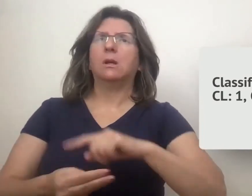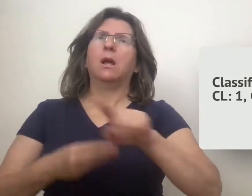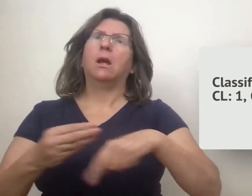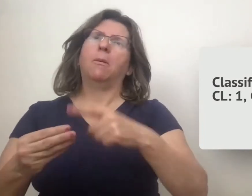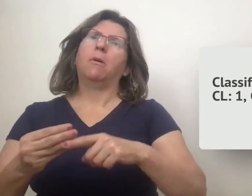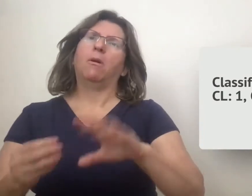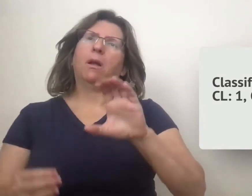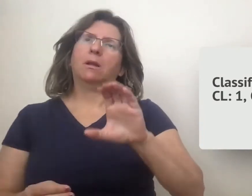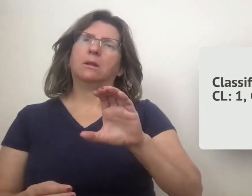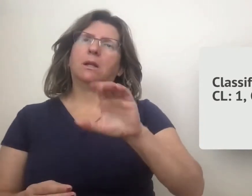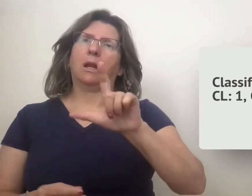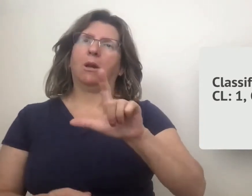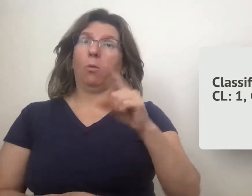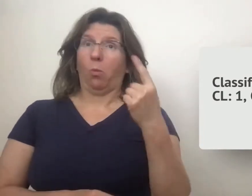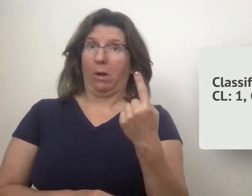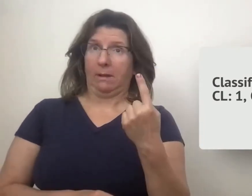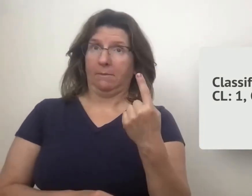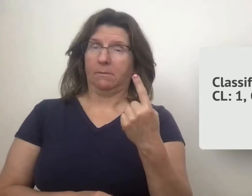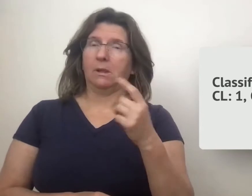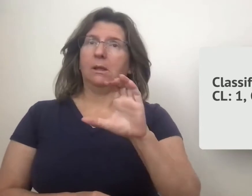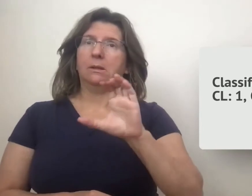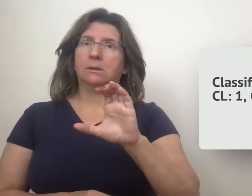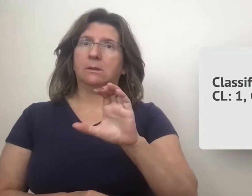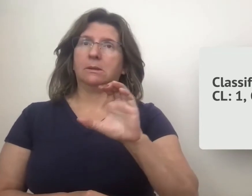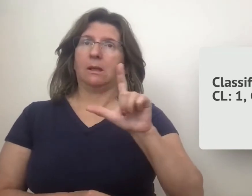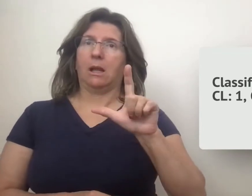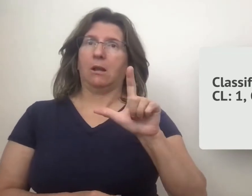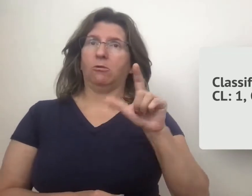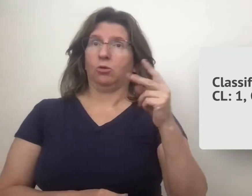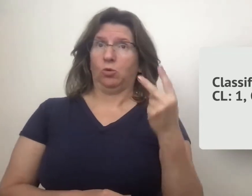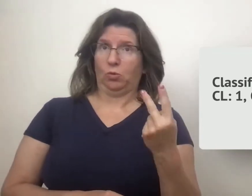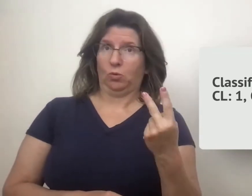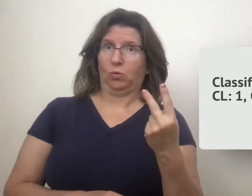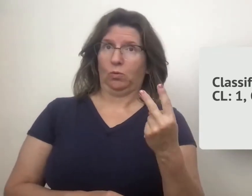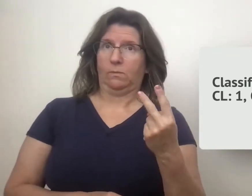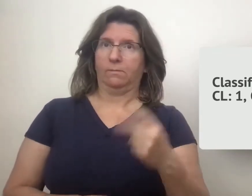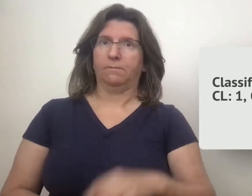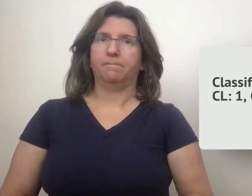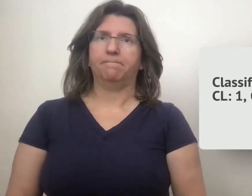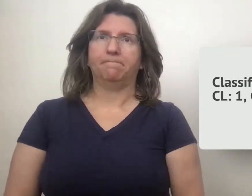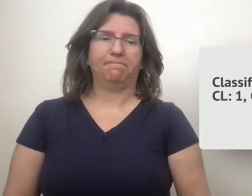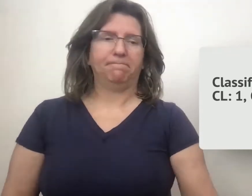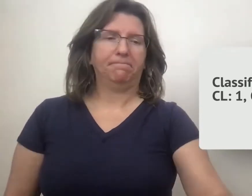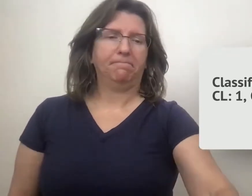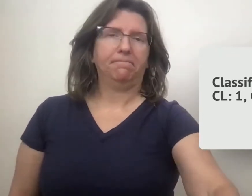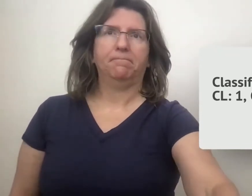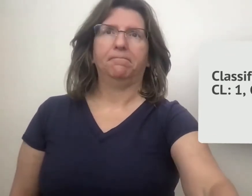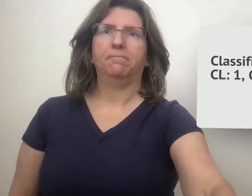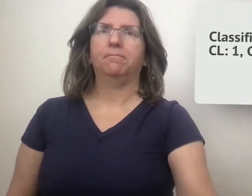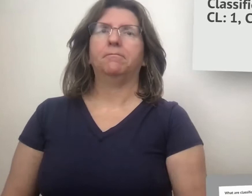We'll begin by reviewing classifier one and two - CL:1 CL:2.